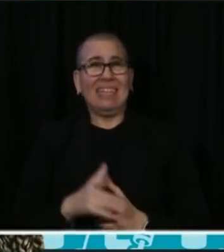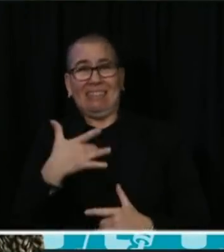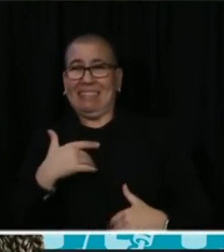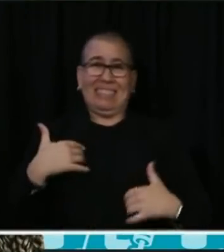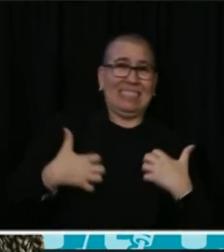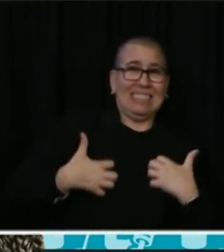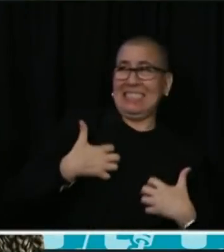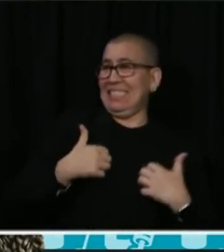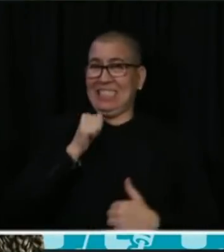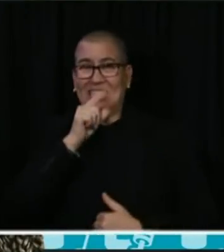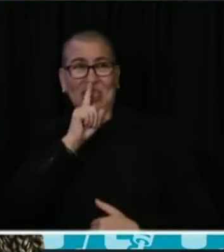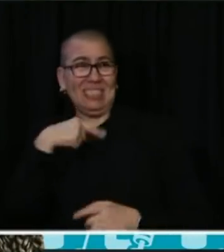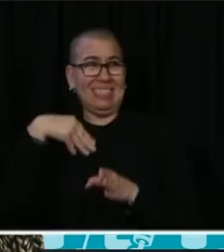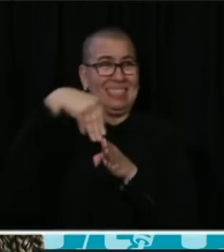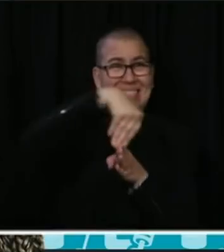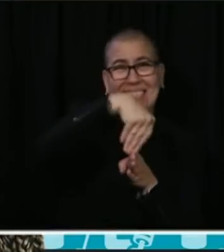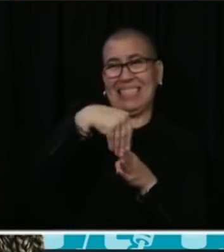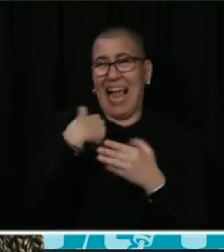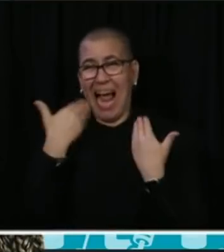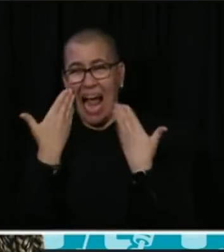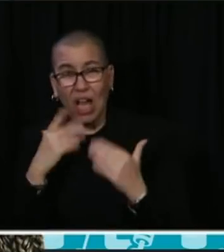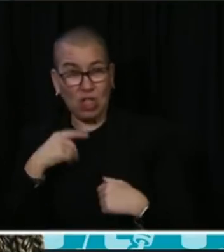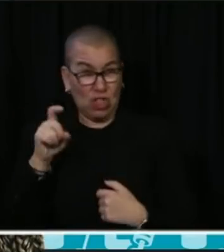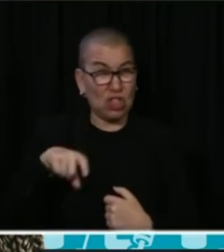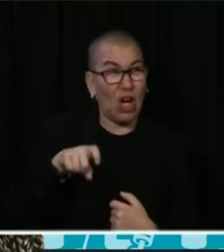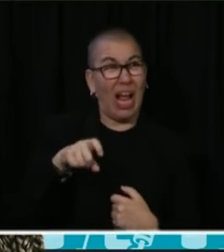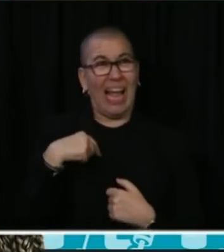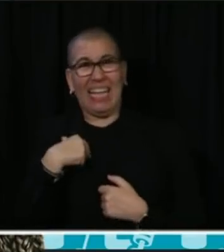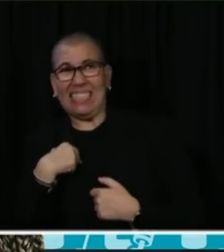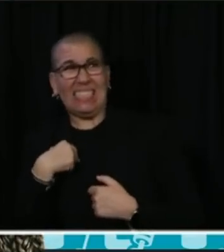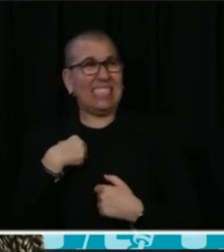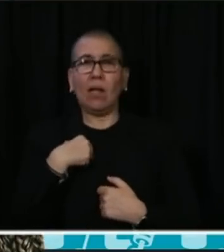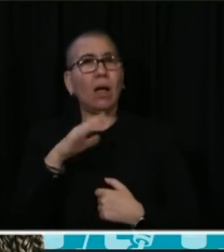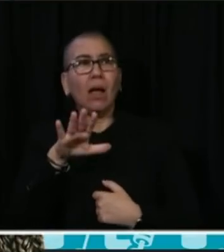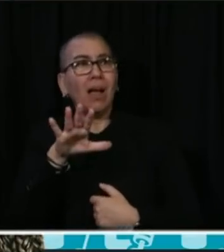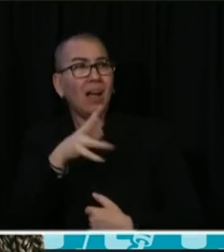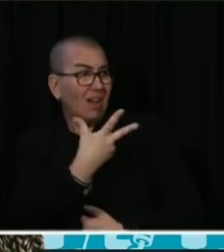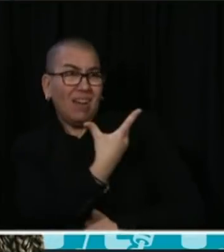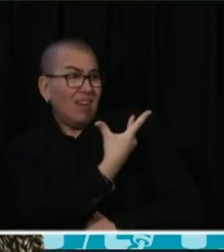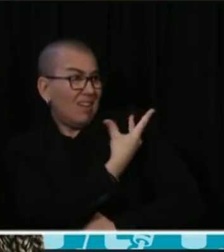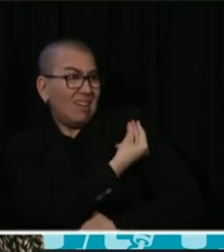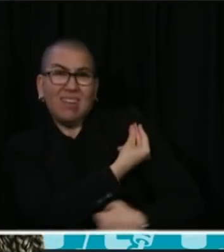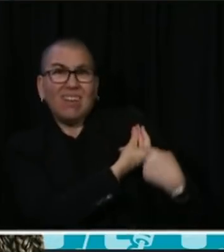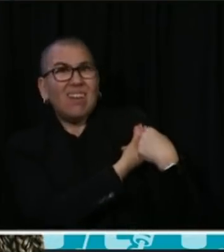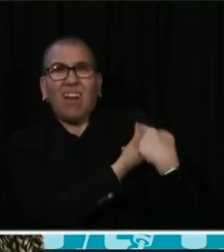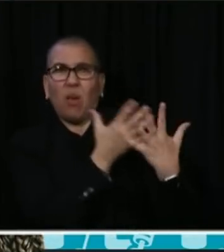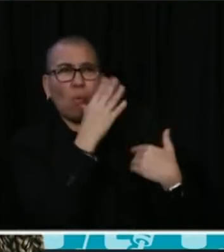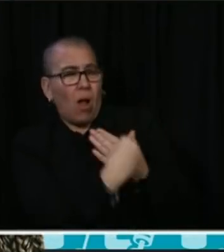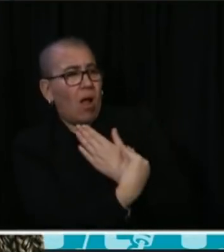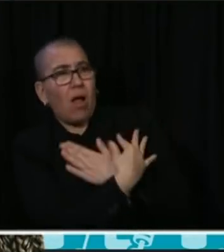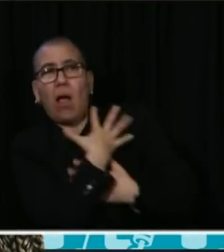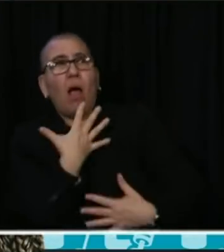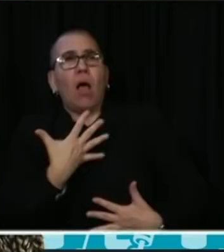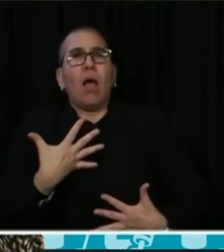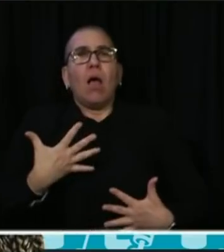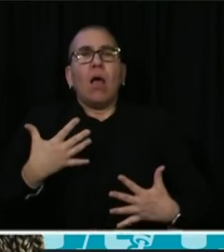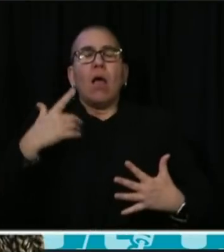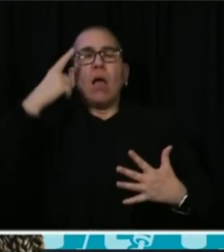THE WAY TO NOT SEE ME IS TO GET A VACCINE TO END THIS THING AND THAT'S WHAT WE NEED TO DO.